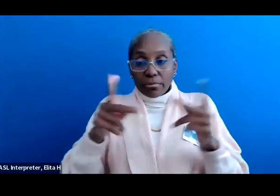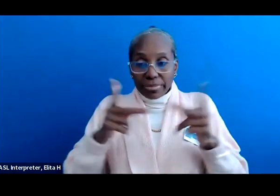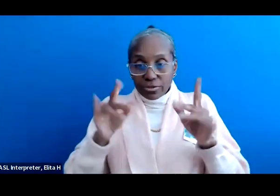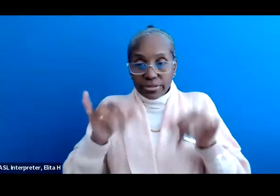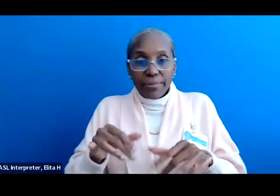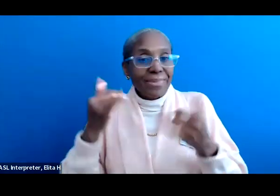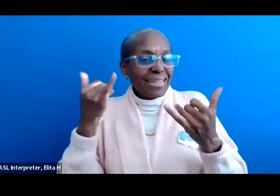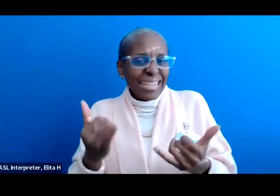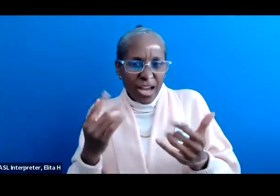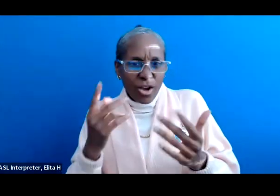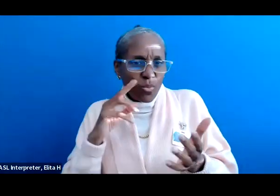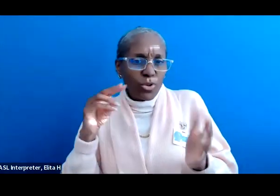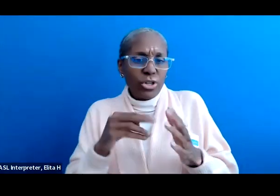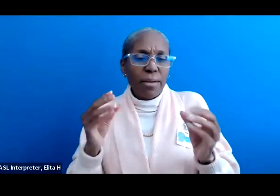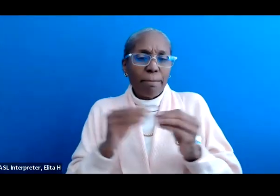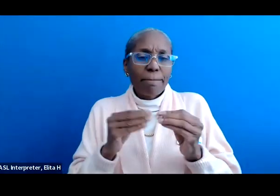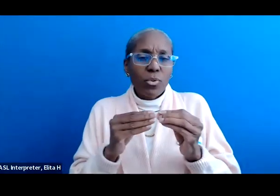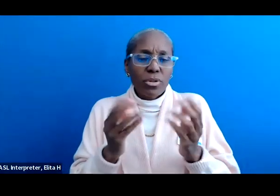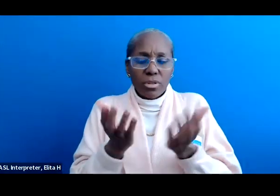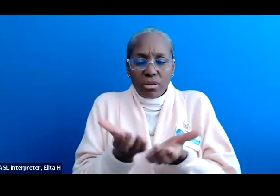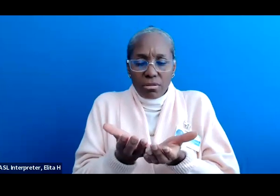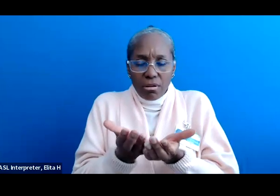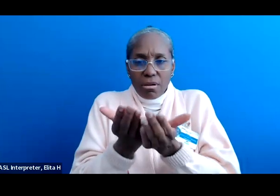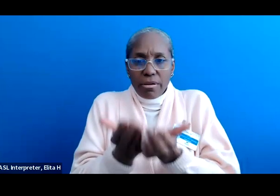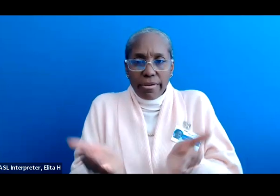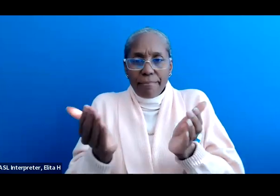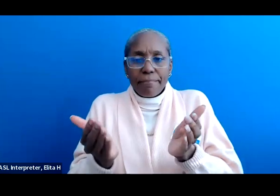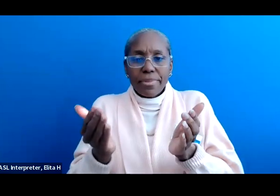Now we're looking at much more of a cupped position because your